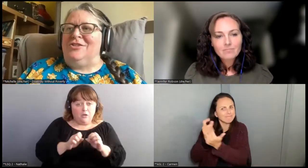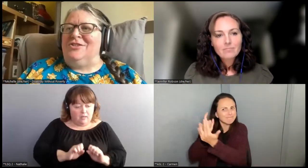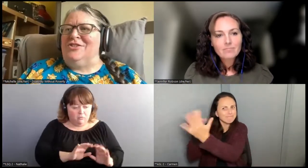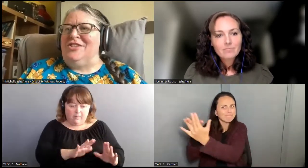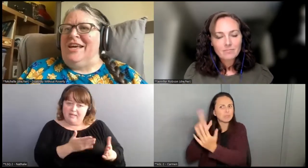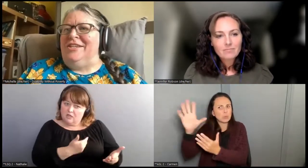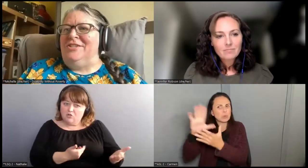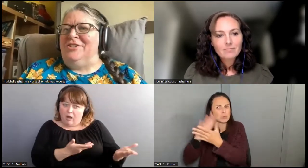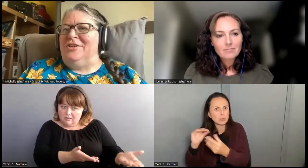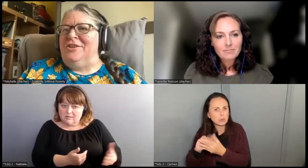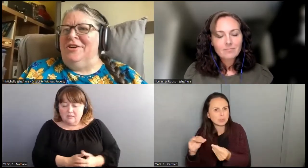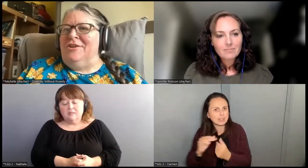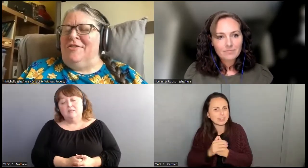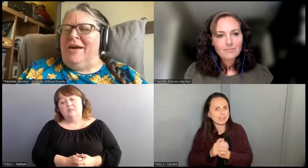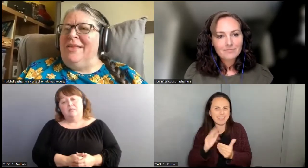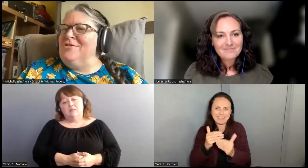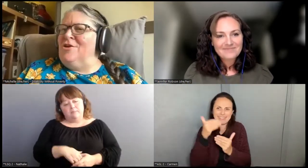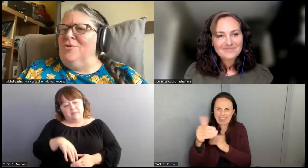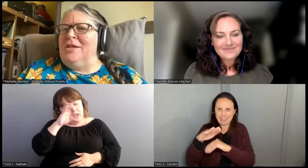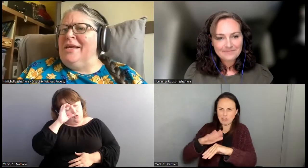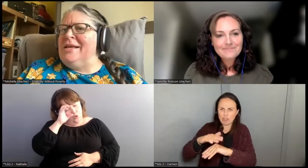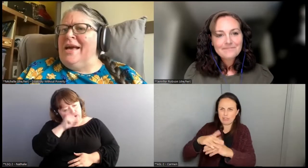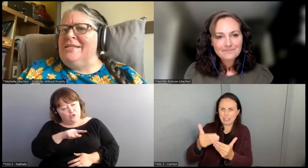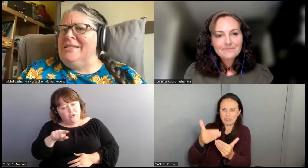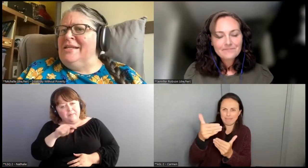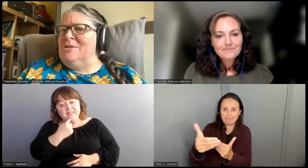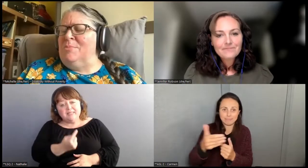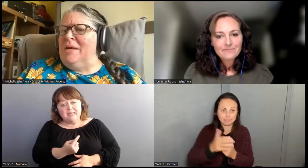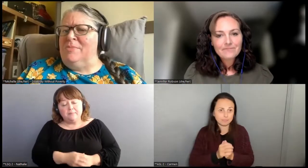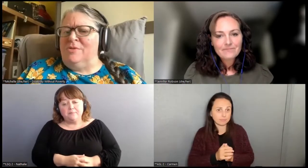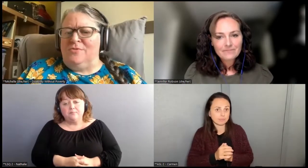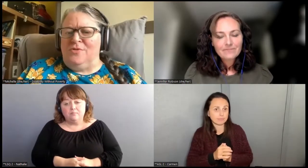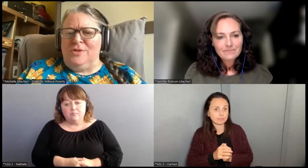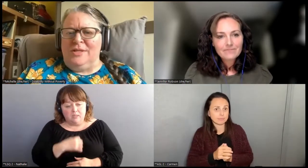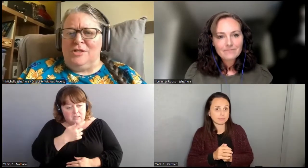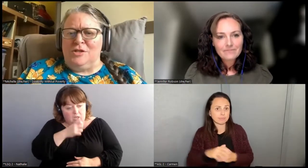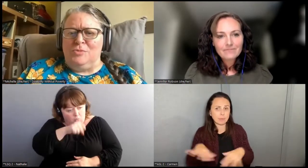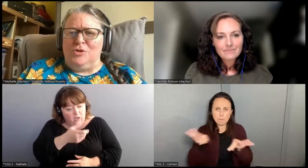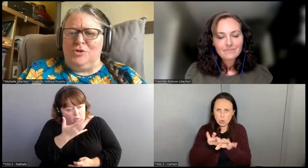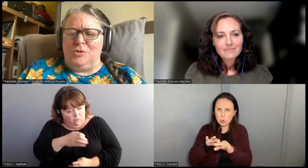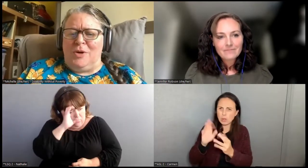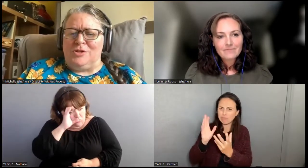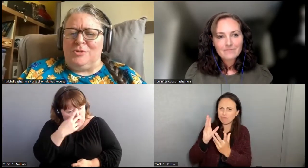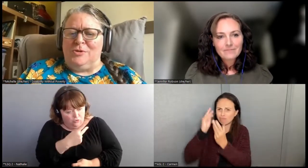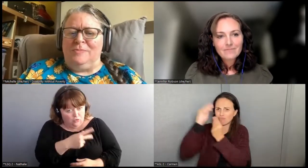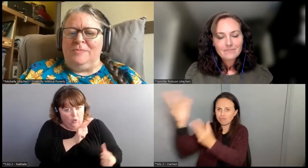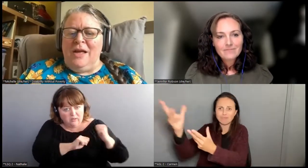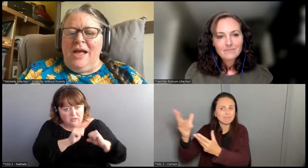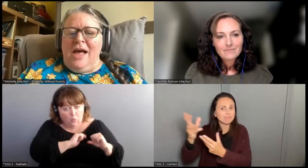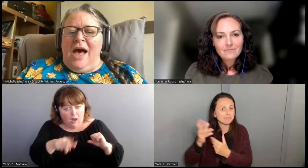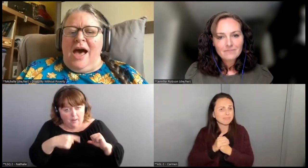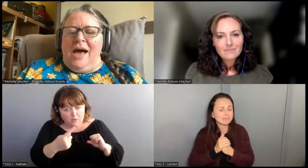WOULD BE THE NEXT CONSULTATION, RIGHT. THEN IT GETS INTO PEOPLE'S VOICES AS MUCH AS POSSIBLE.